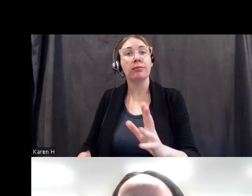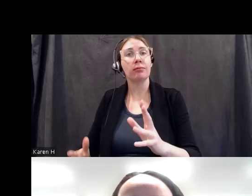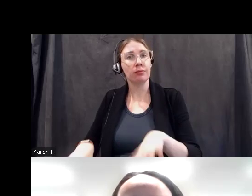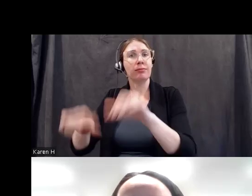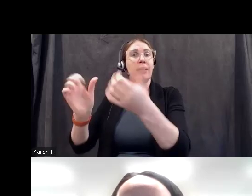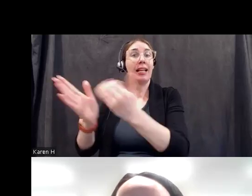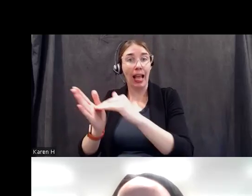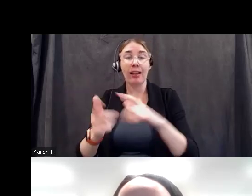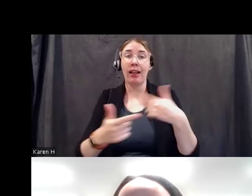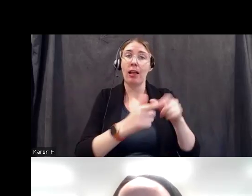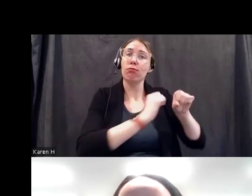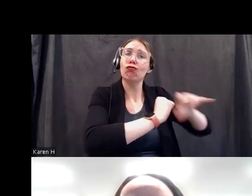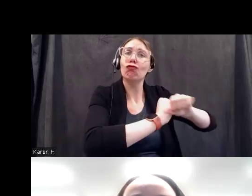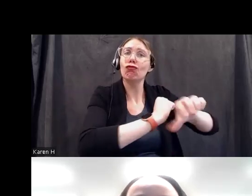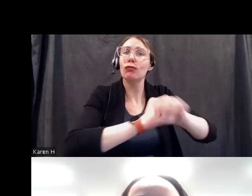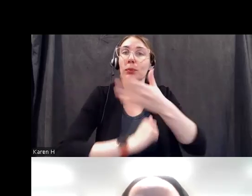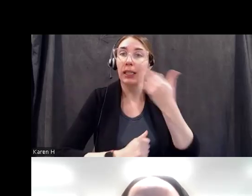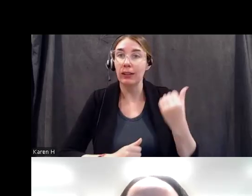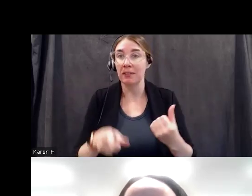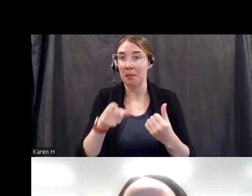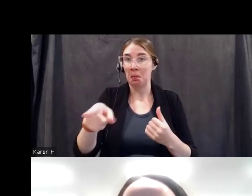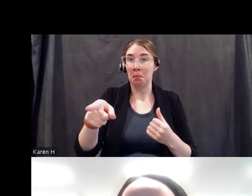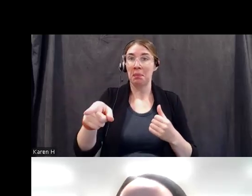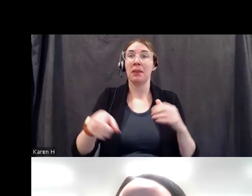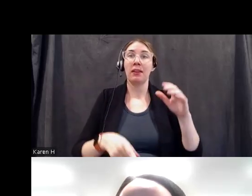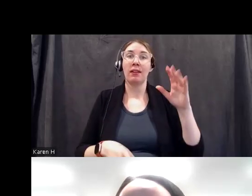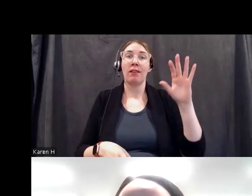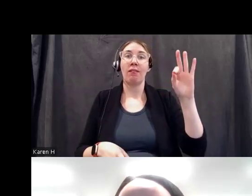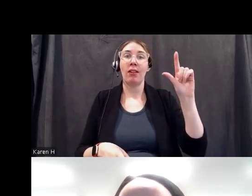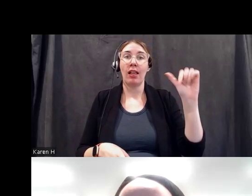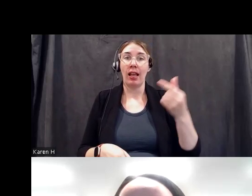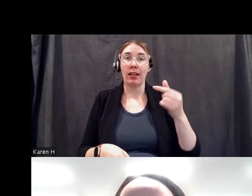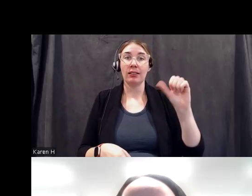this is a Flagstaff Overcomer. It's a device that allows you to